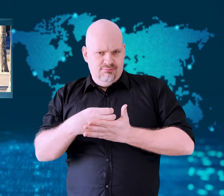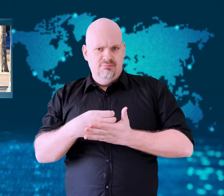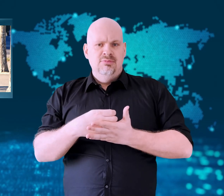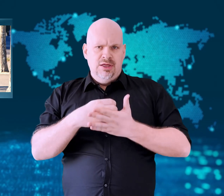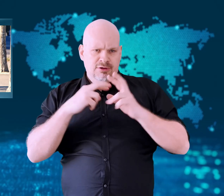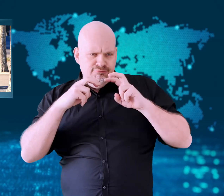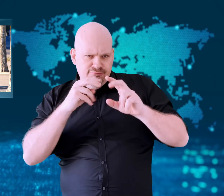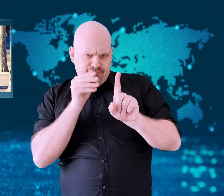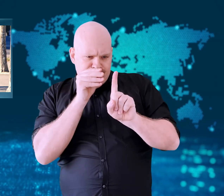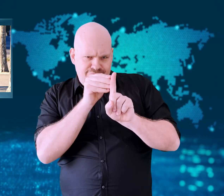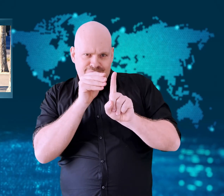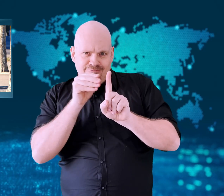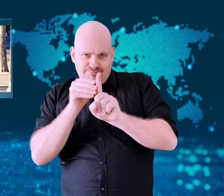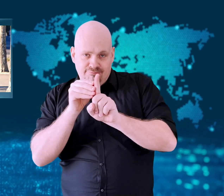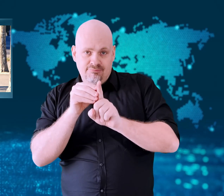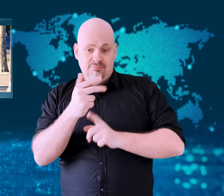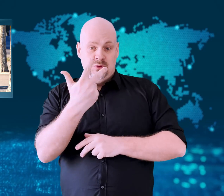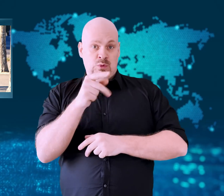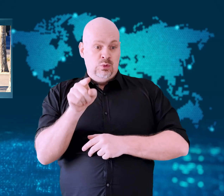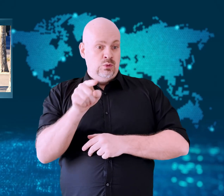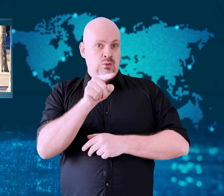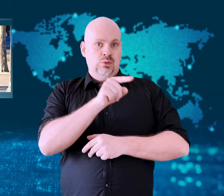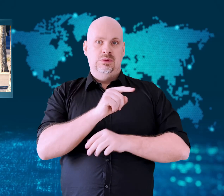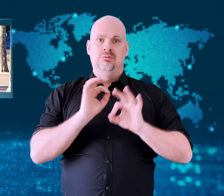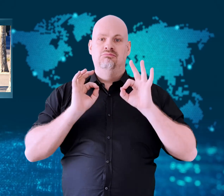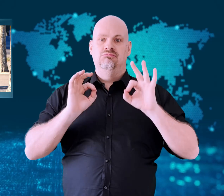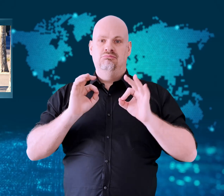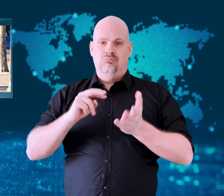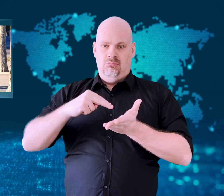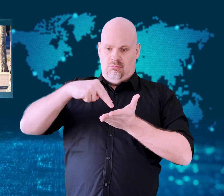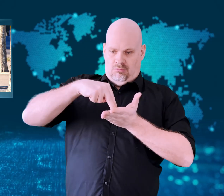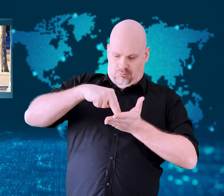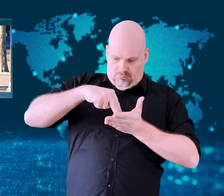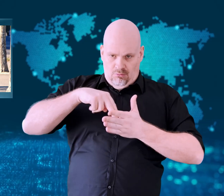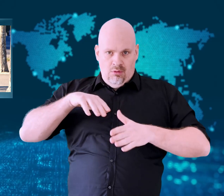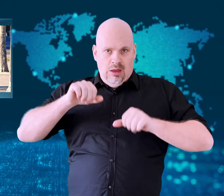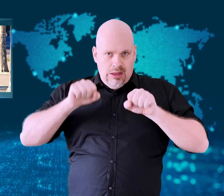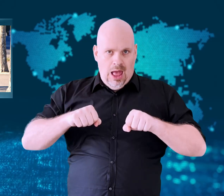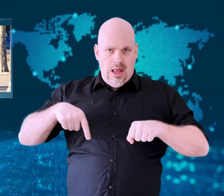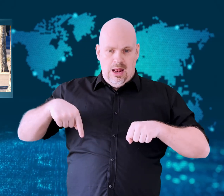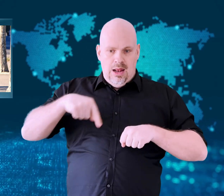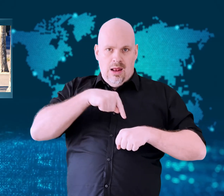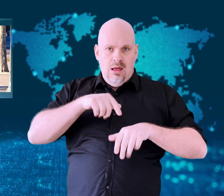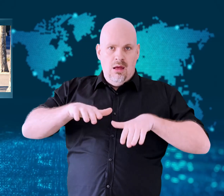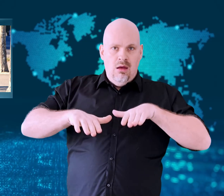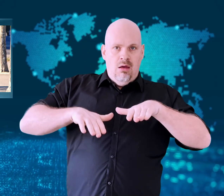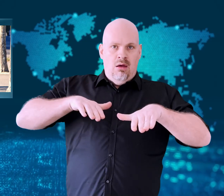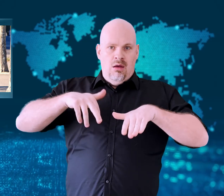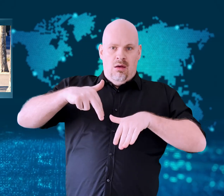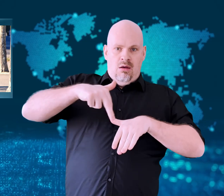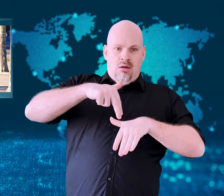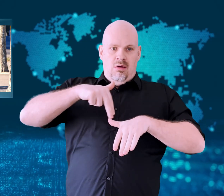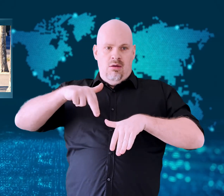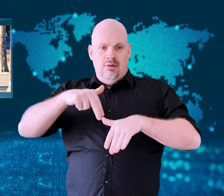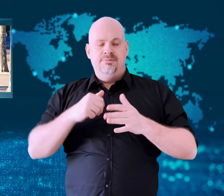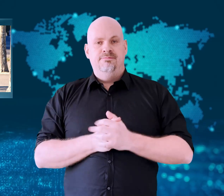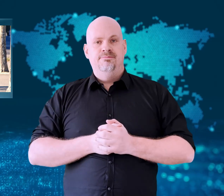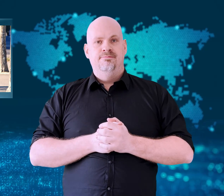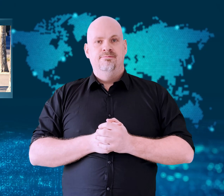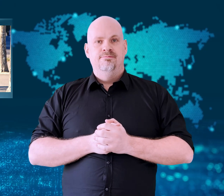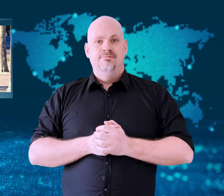The study included three paralyzed men aged 29 to 41 all of who